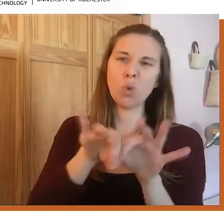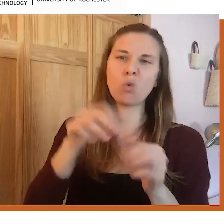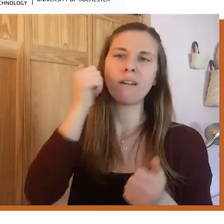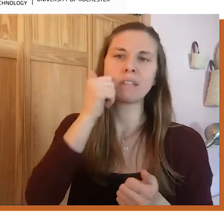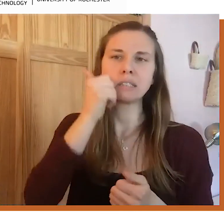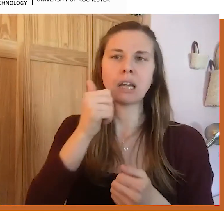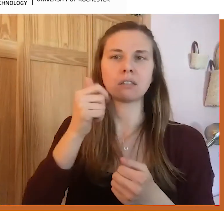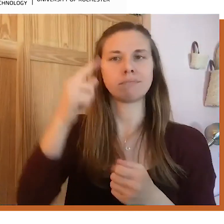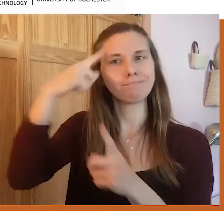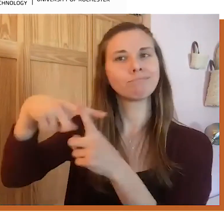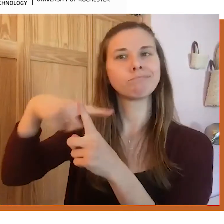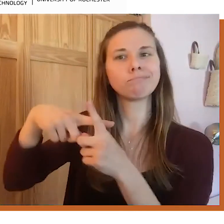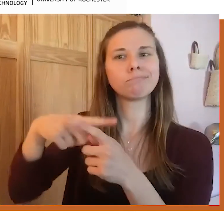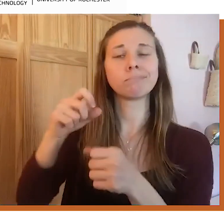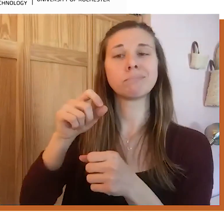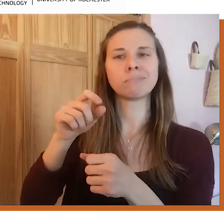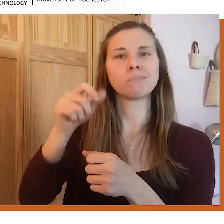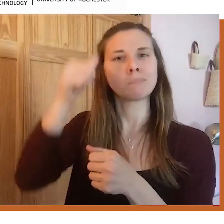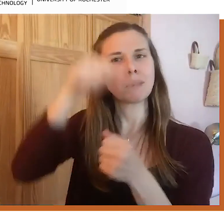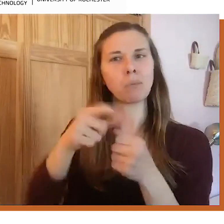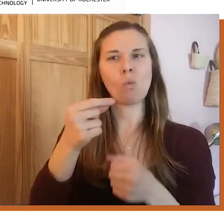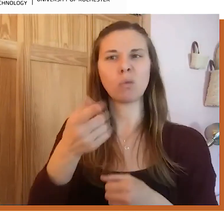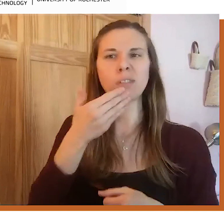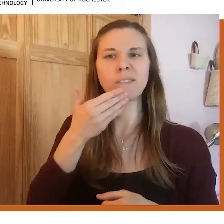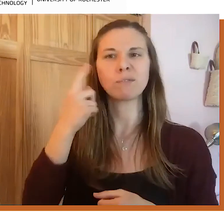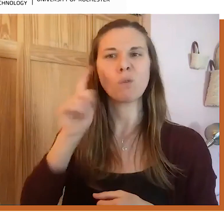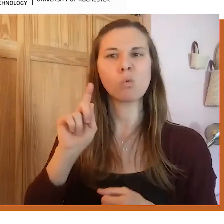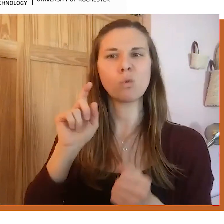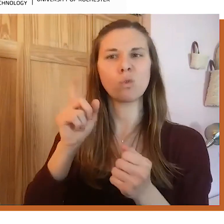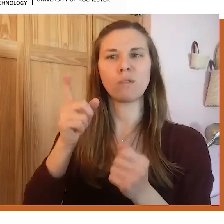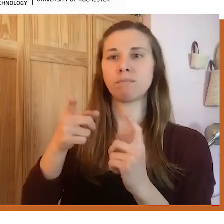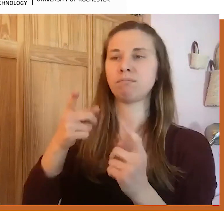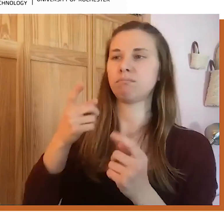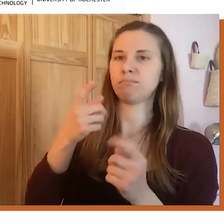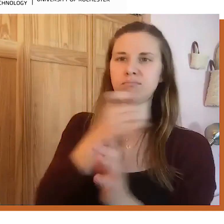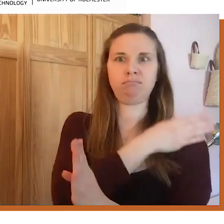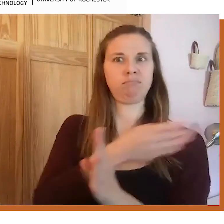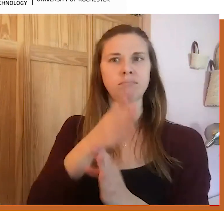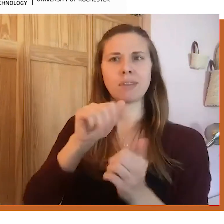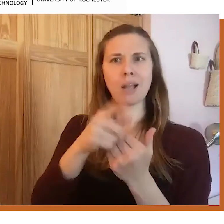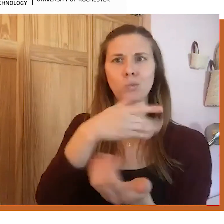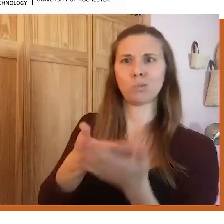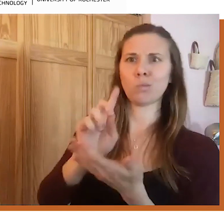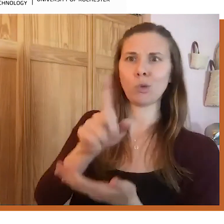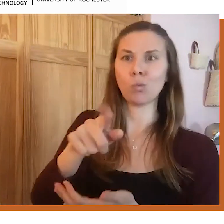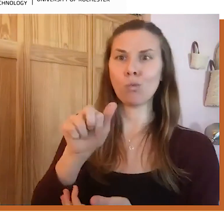The third tip is, of course, to be positive and have gratitude. Think about the things that you're grateful for